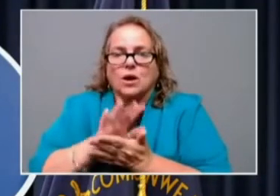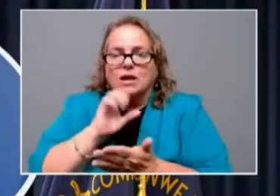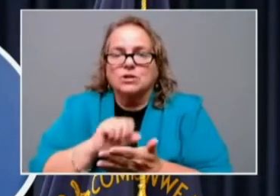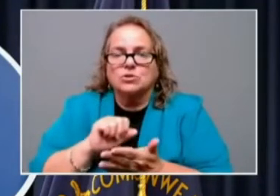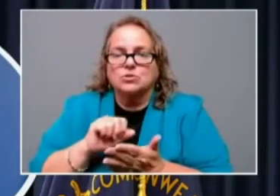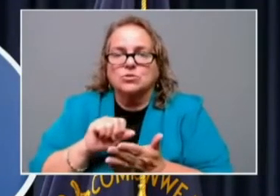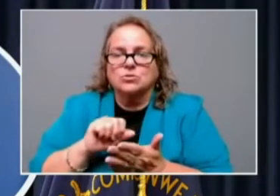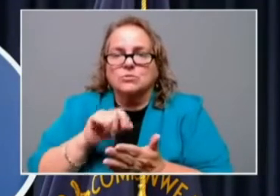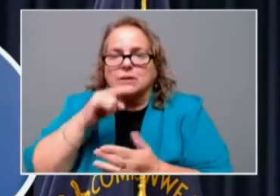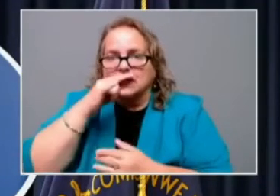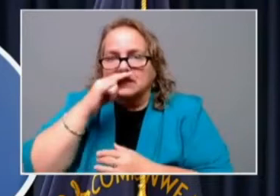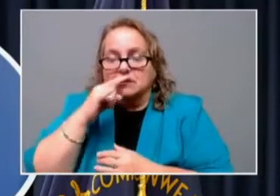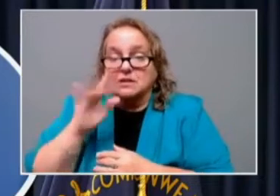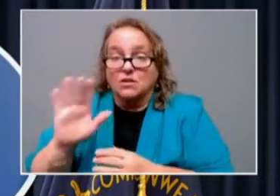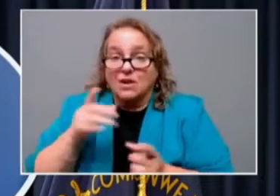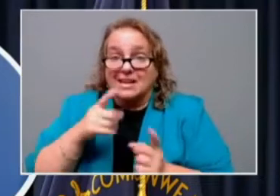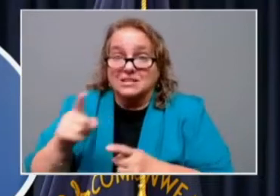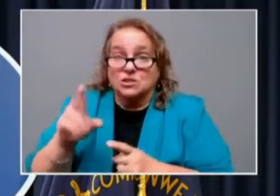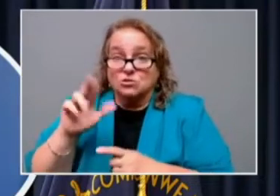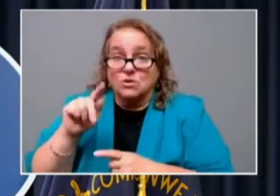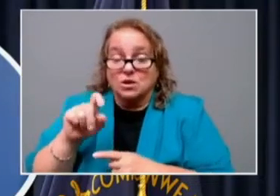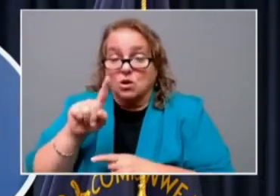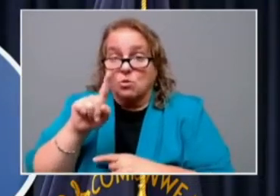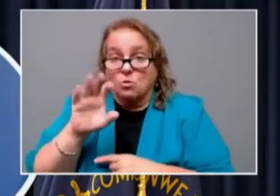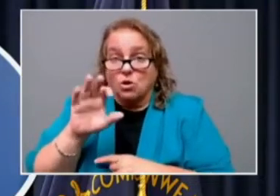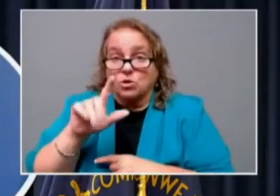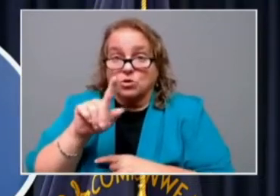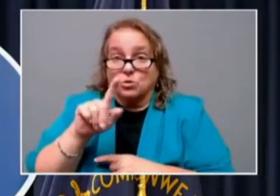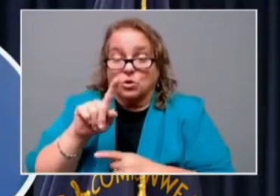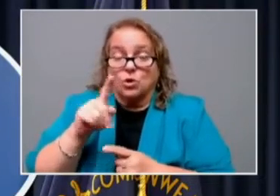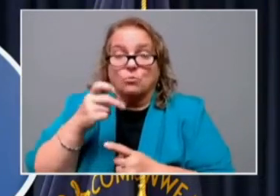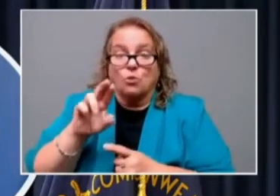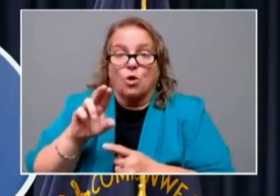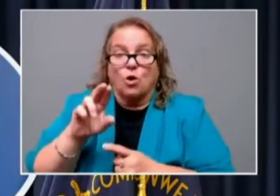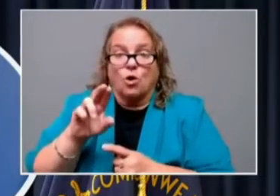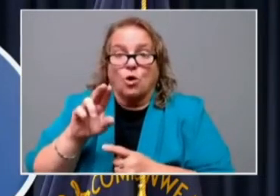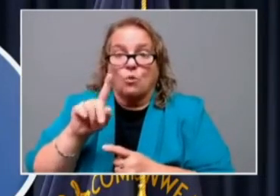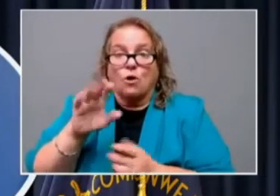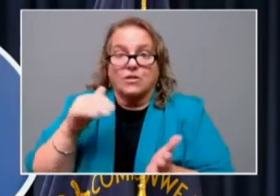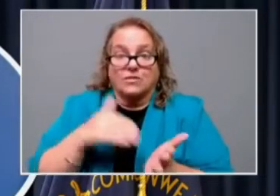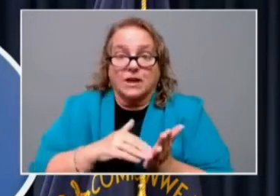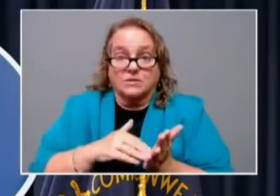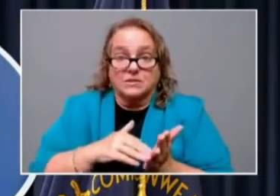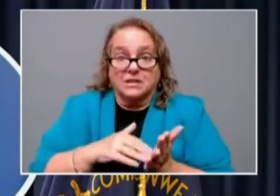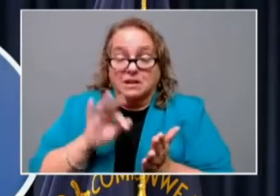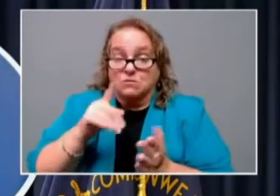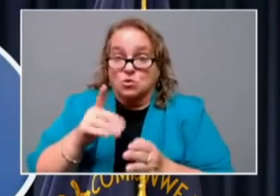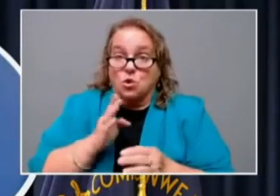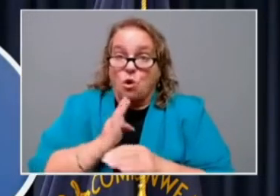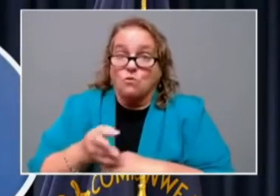121 per 100,000. By comparison, if you're over 80, it's only 38. So